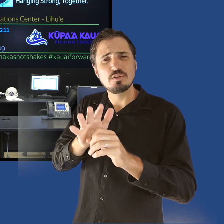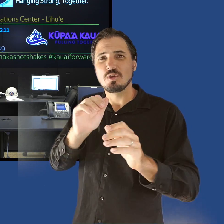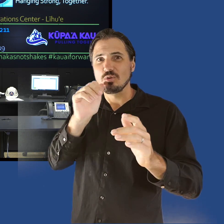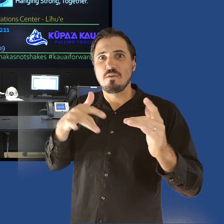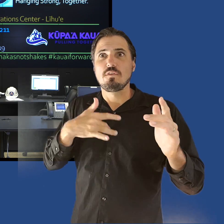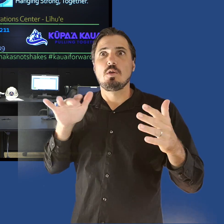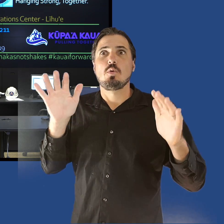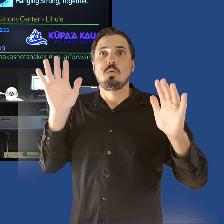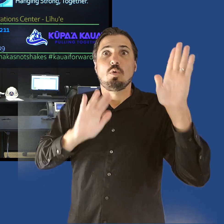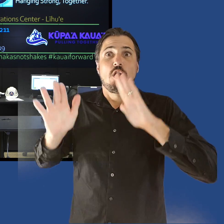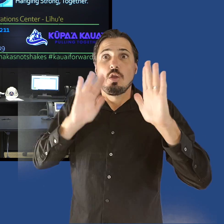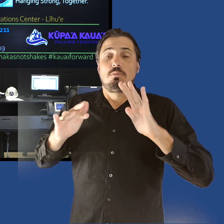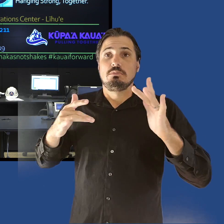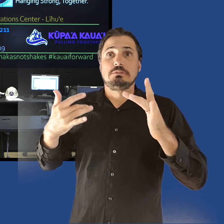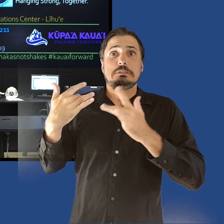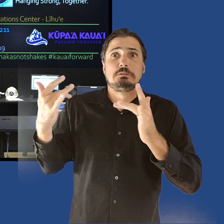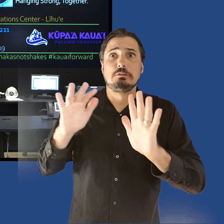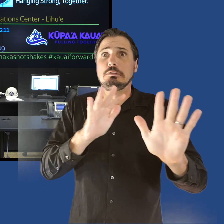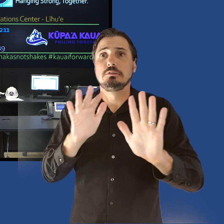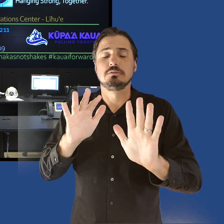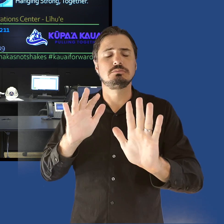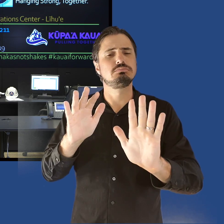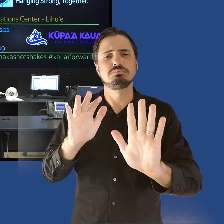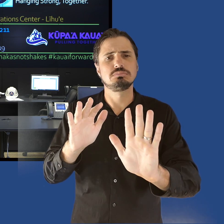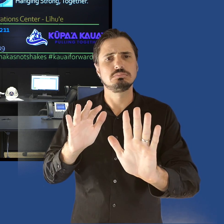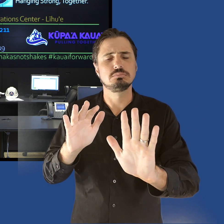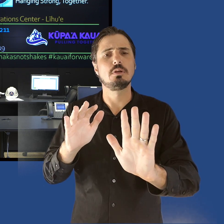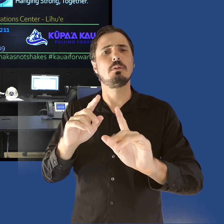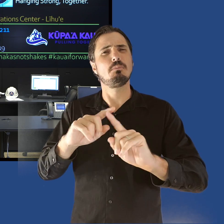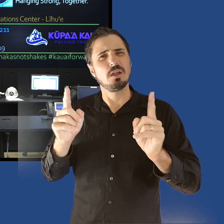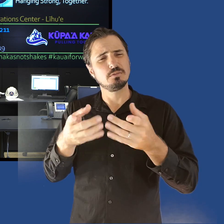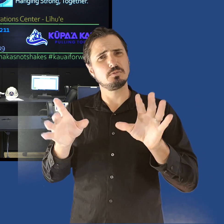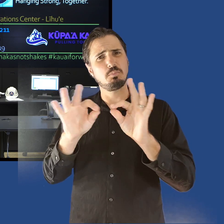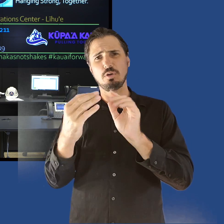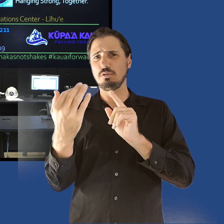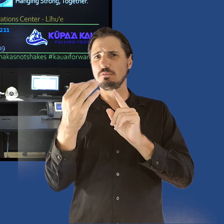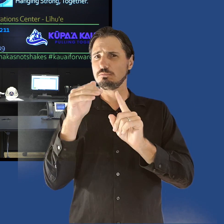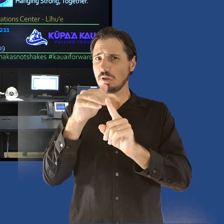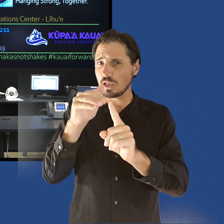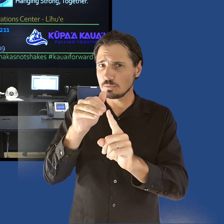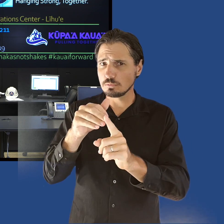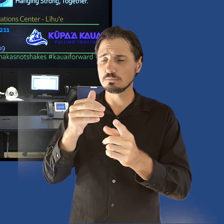and to apply all of the best practices that we have been speaking about from the beginning of this pandemic